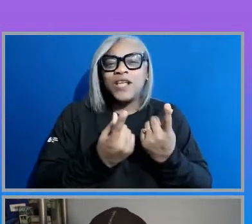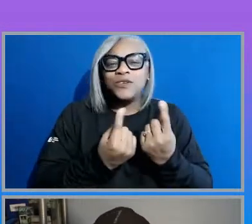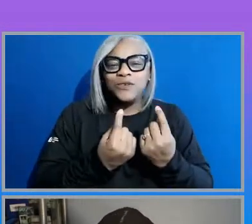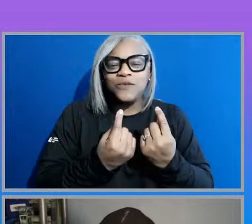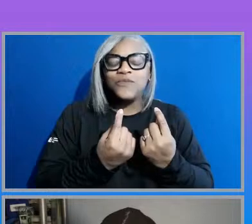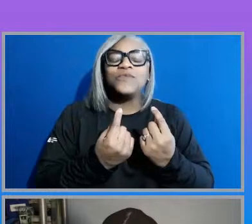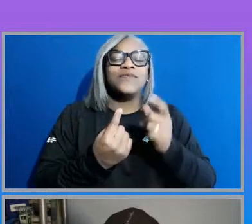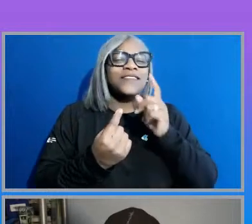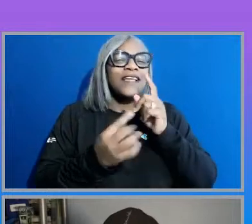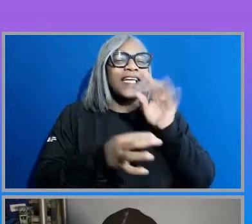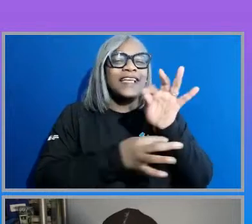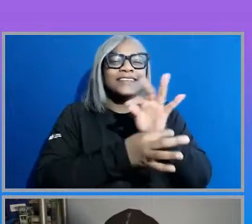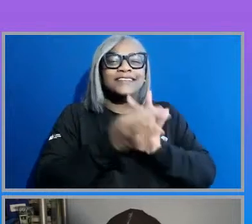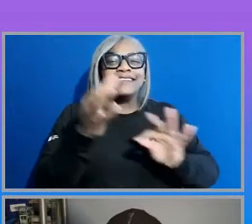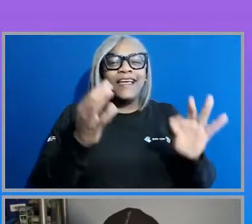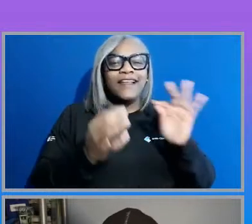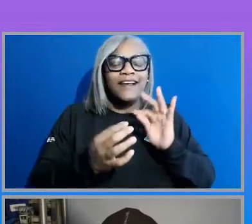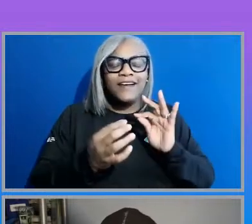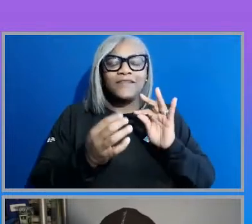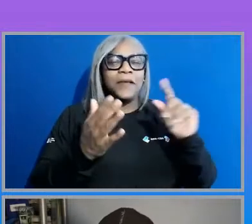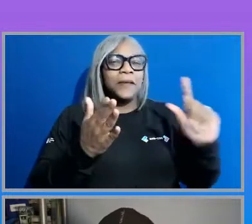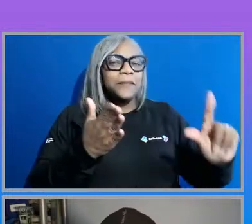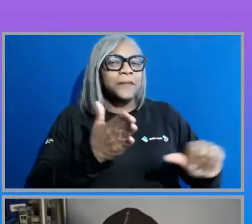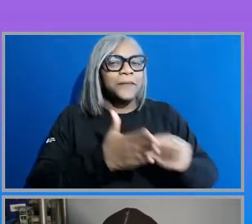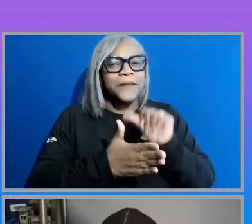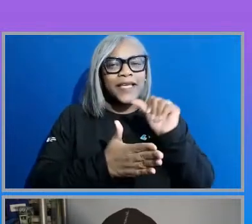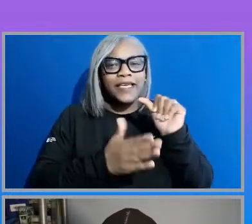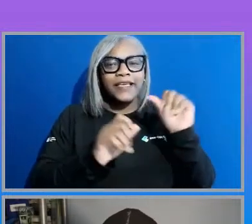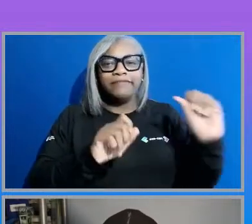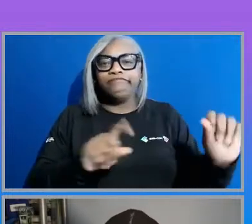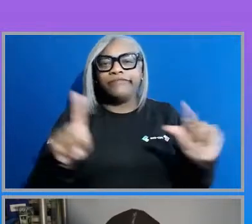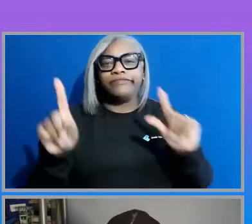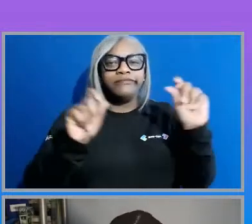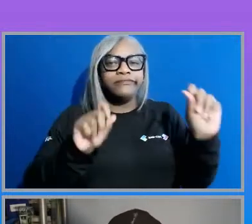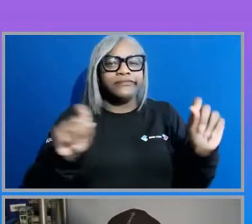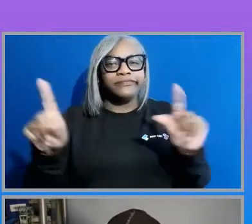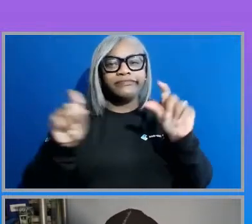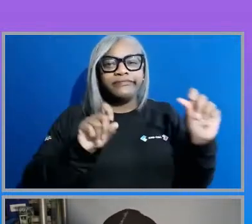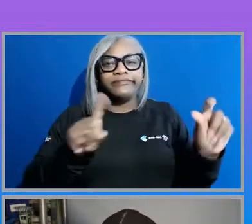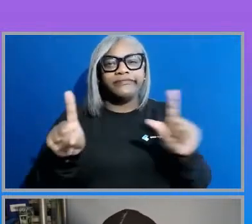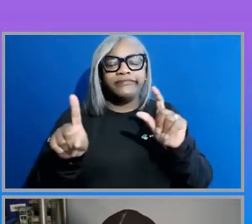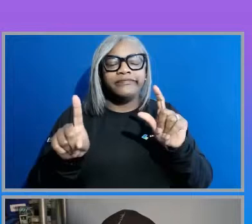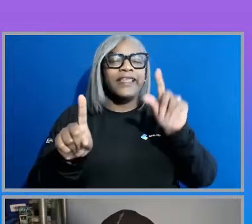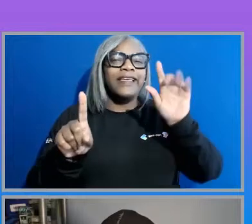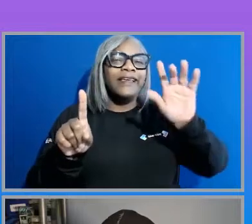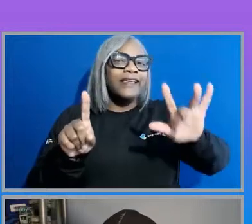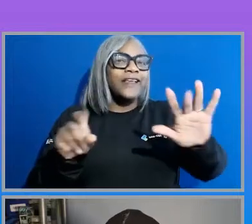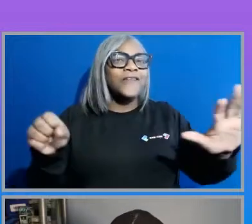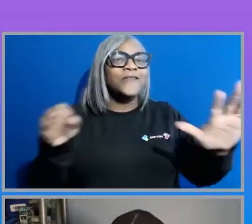thing it lets me do is instead of like navigating to different page states, getting my website in different page states, and